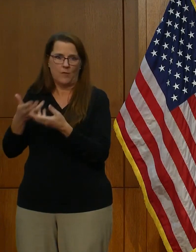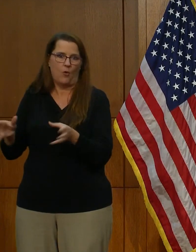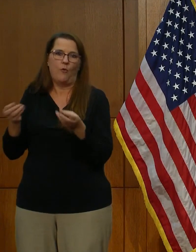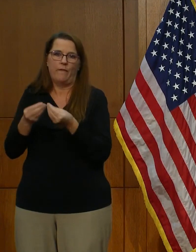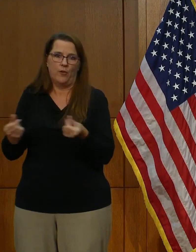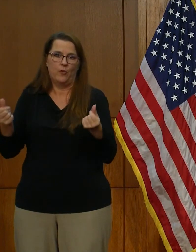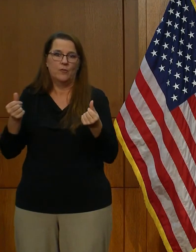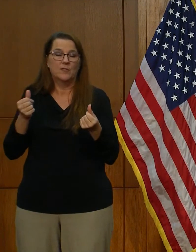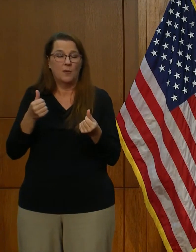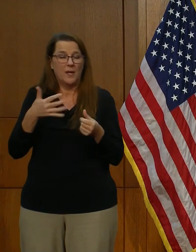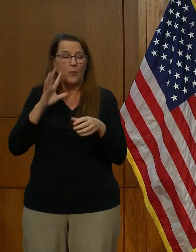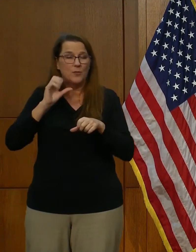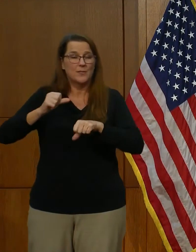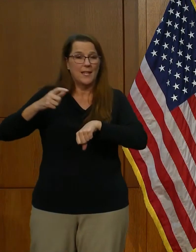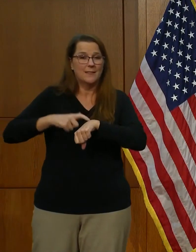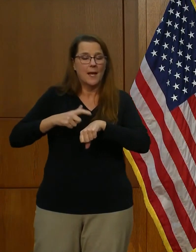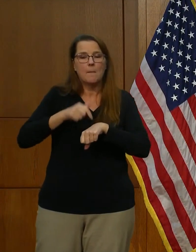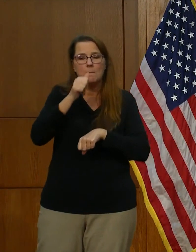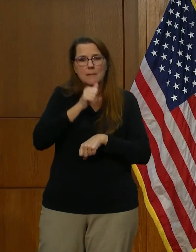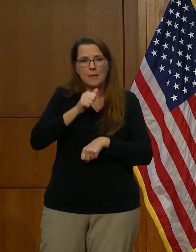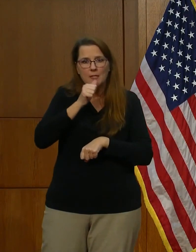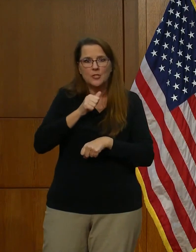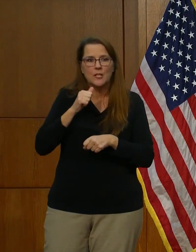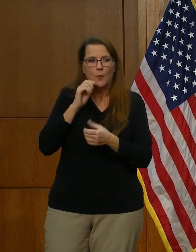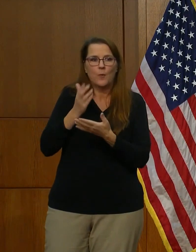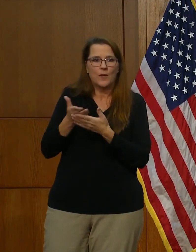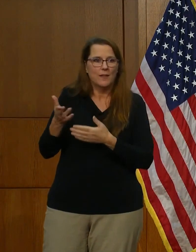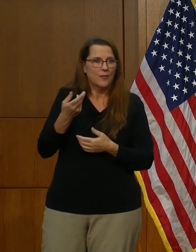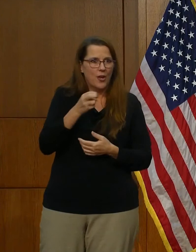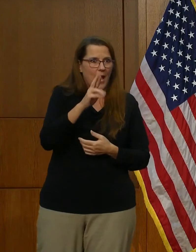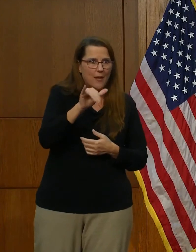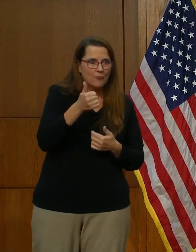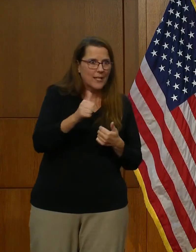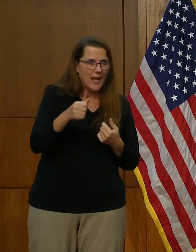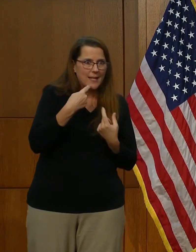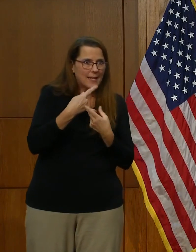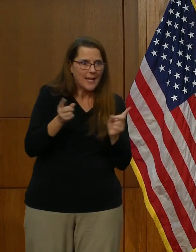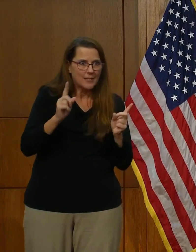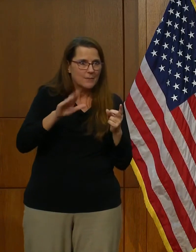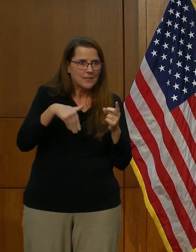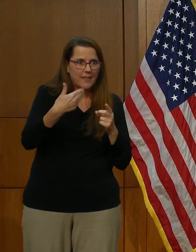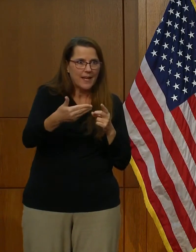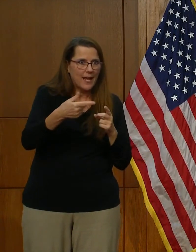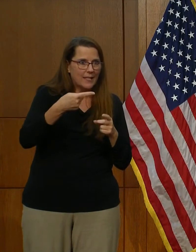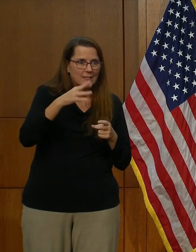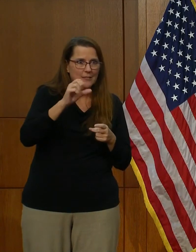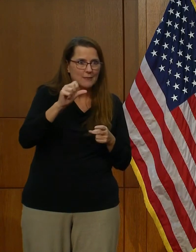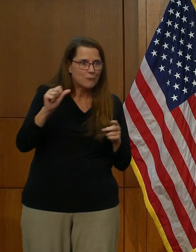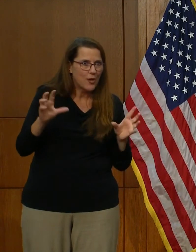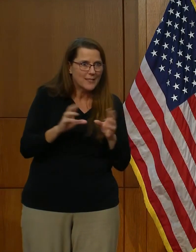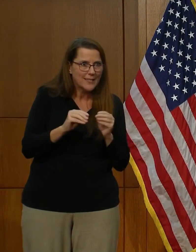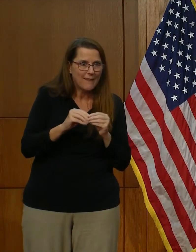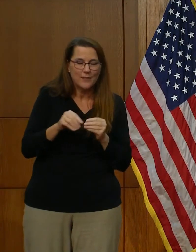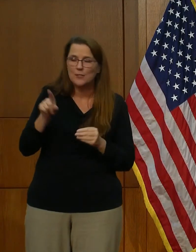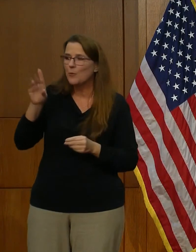PANDEMIC BEHIND US. BUT IT IS GOING TO TAKE SOME TIME SO. BE PATIENT, AND WE'LL GET THERE. THANK YOU ALL. AND WILL HENRY.